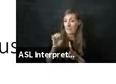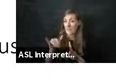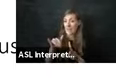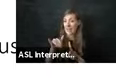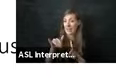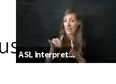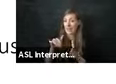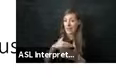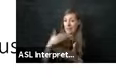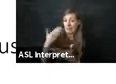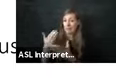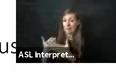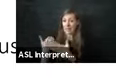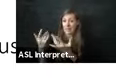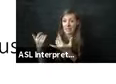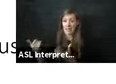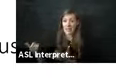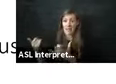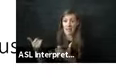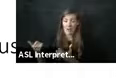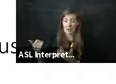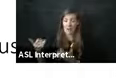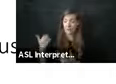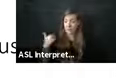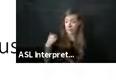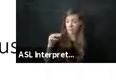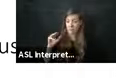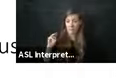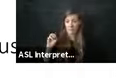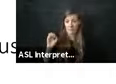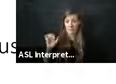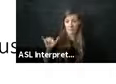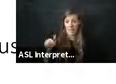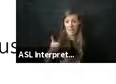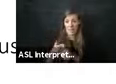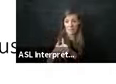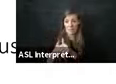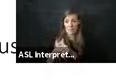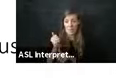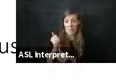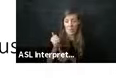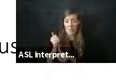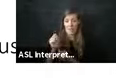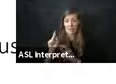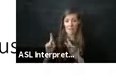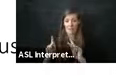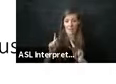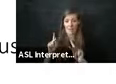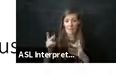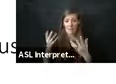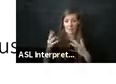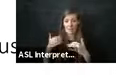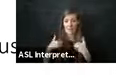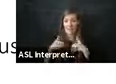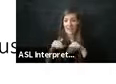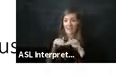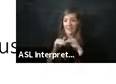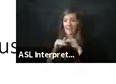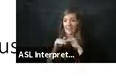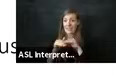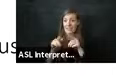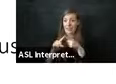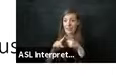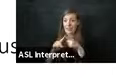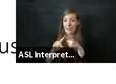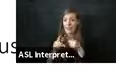selected is by May, the majority of the population had access to vaccine.